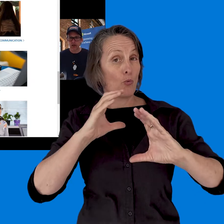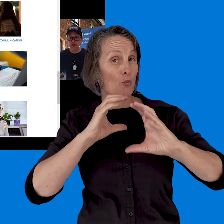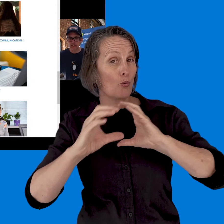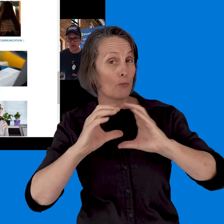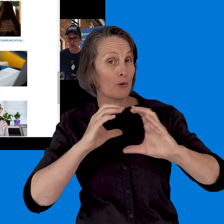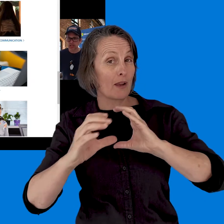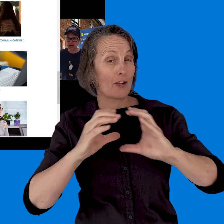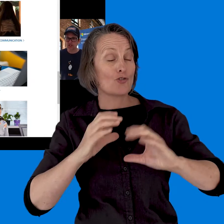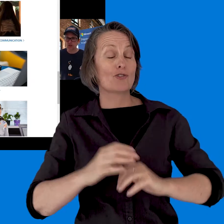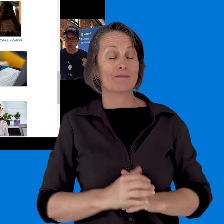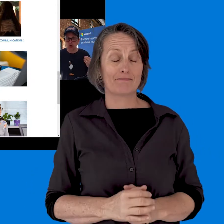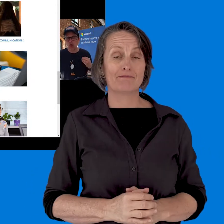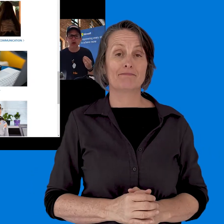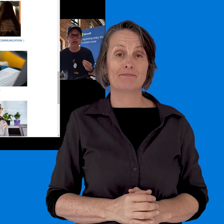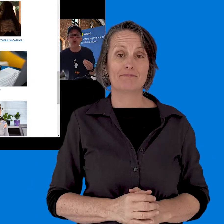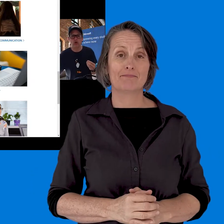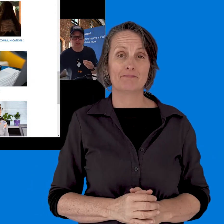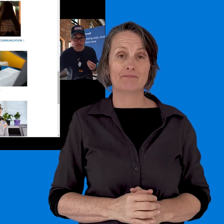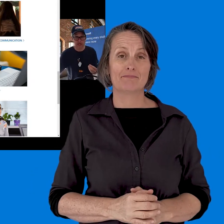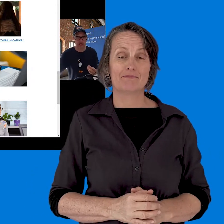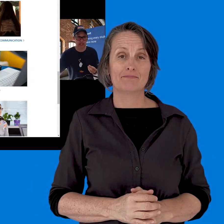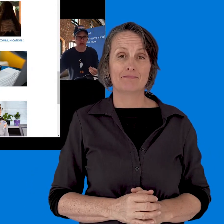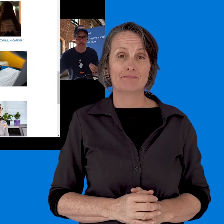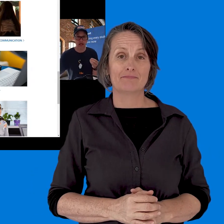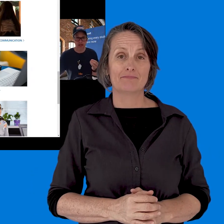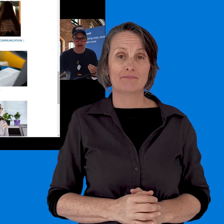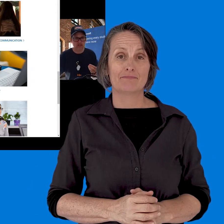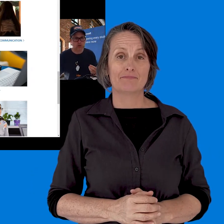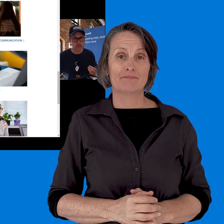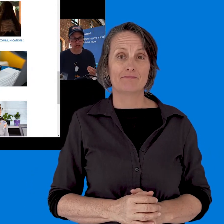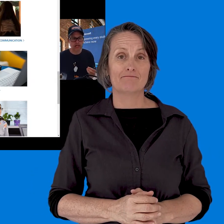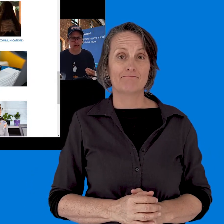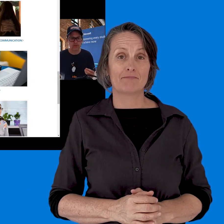and communication or what we called speaking and listening. That's all in there.